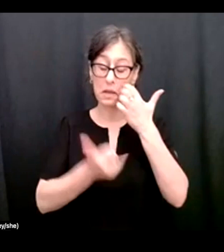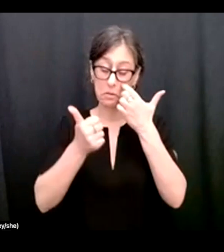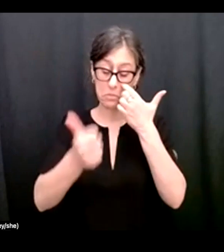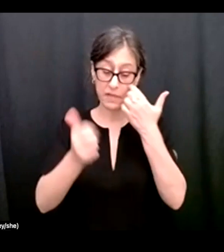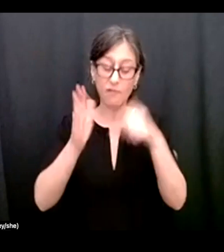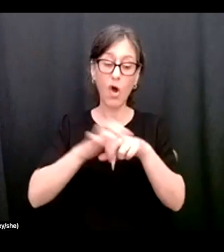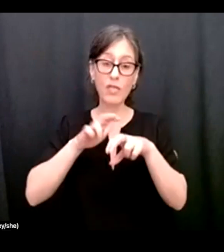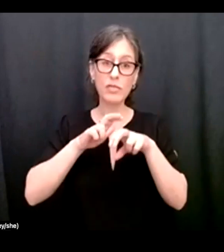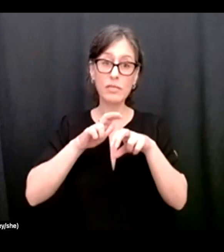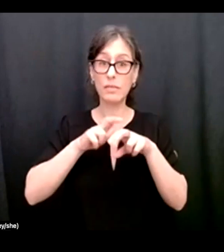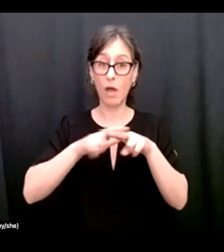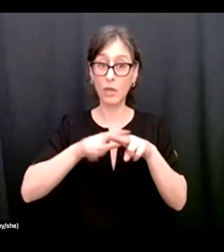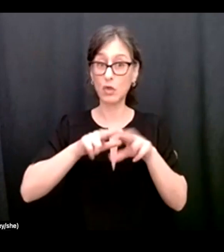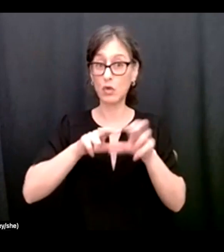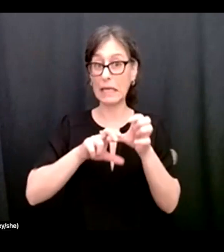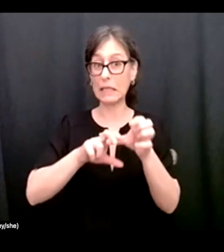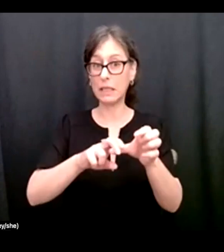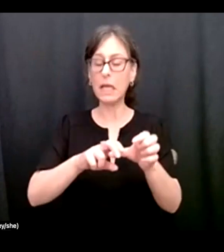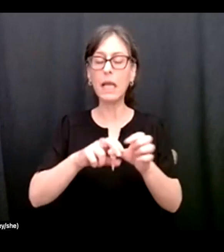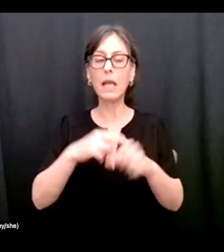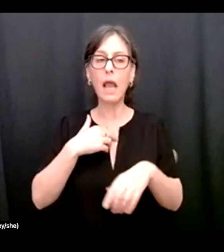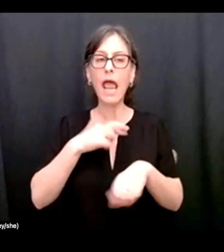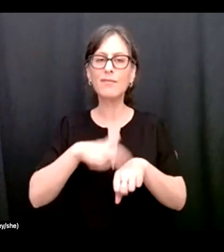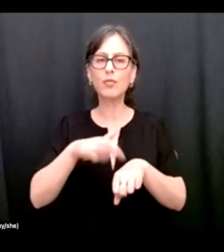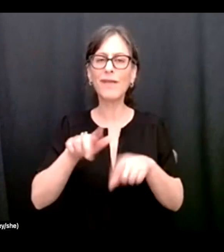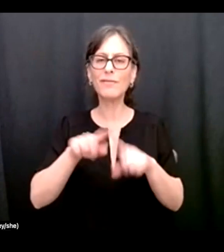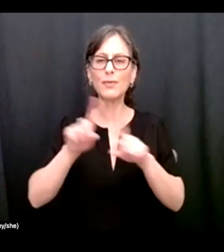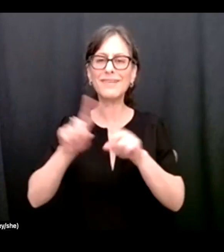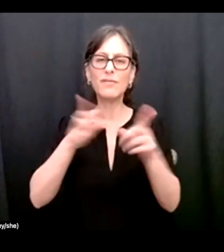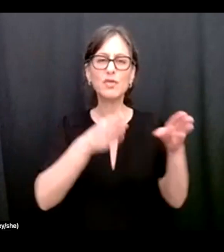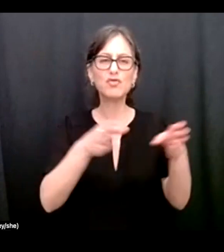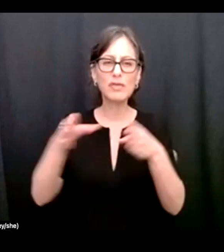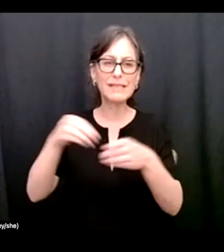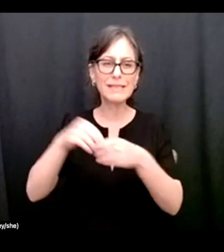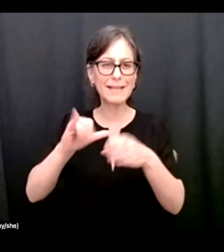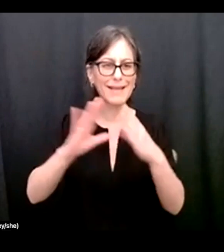stuff. And like, there's a reference to all the streets in the city and these, these landmarks,